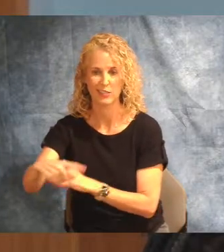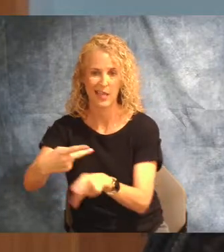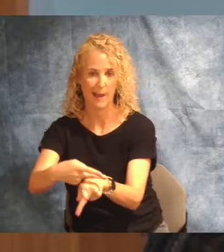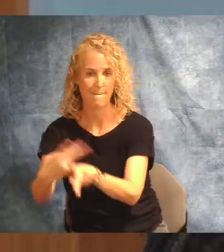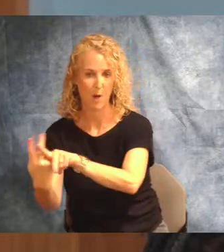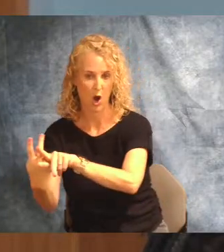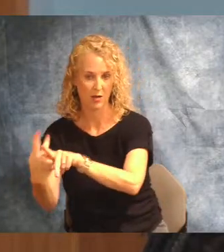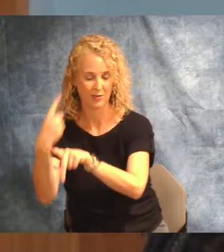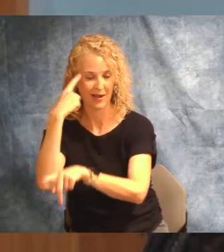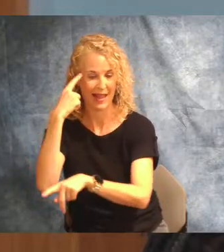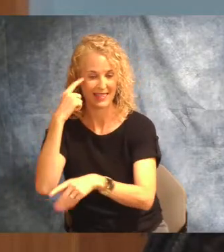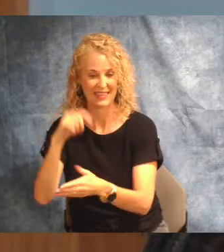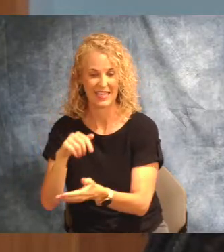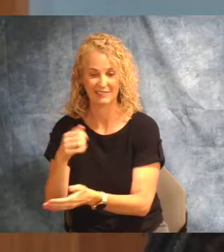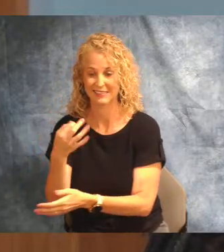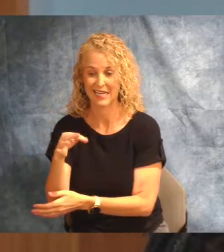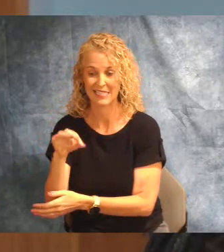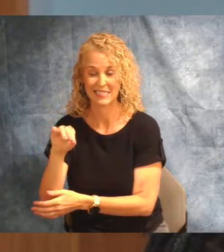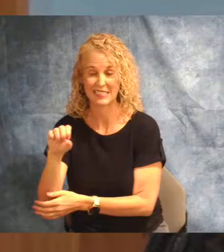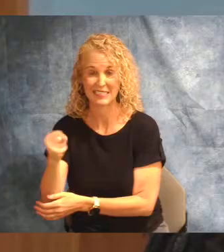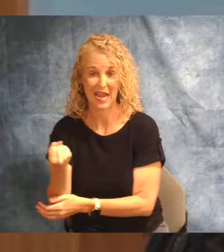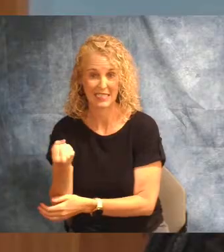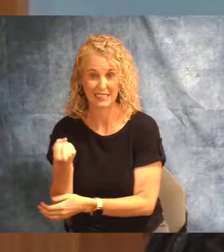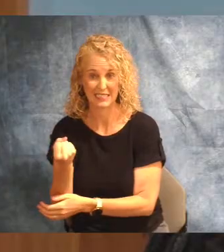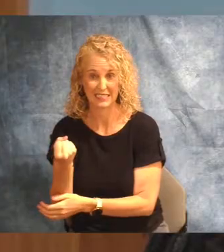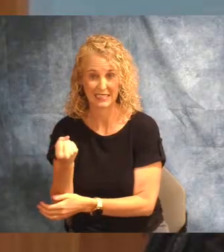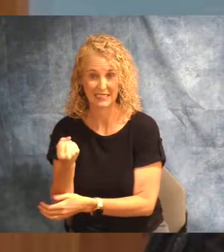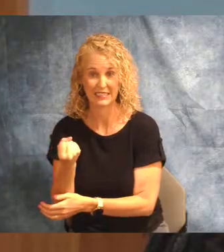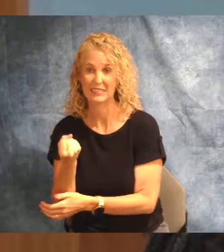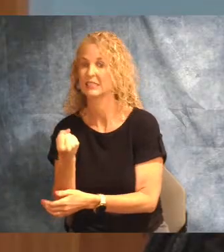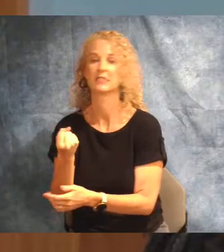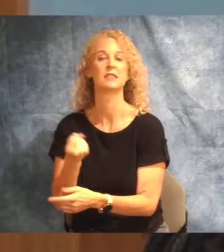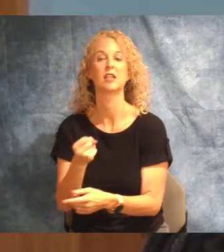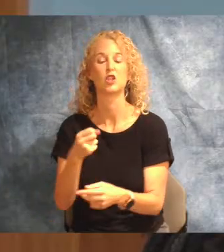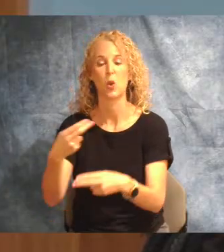I think the mid9s. This lease changes the name. Apparently they changed their name to Cincinnati